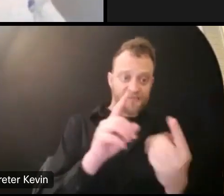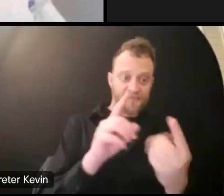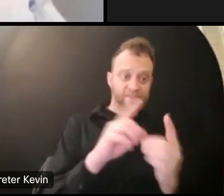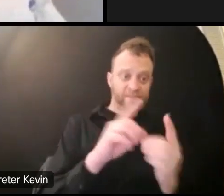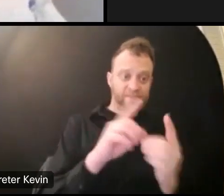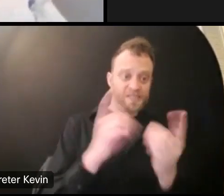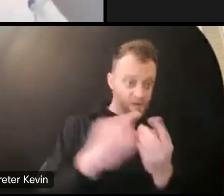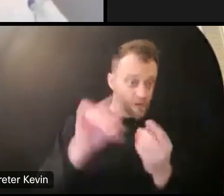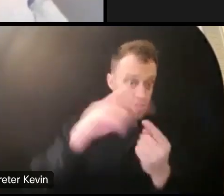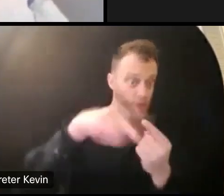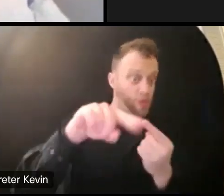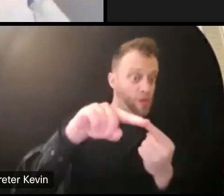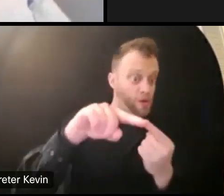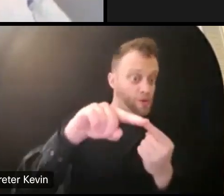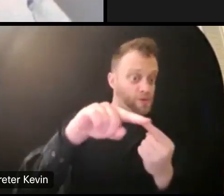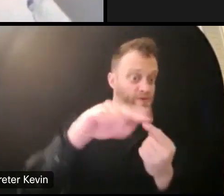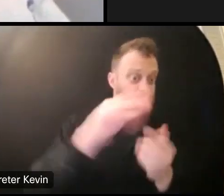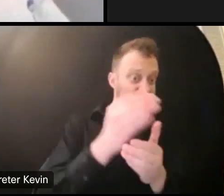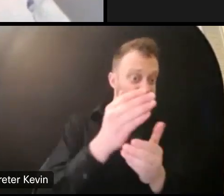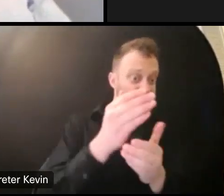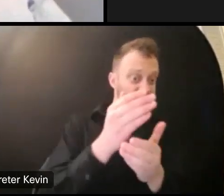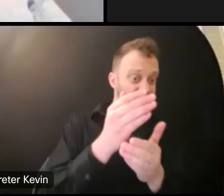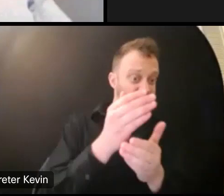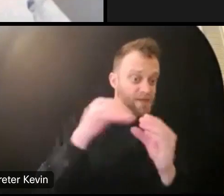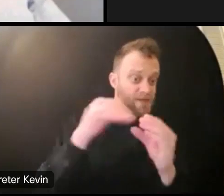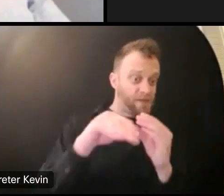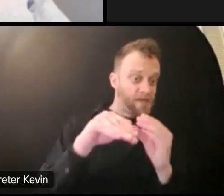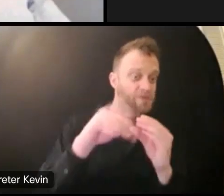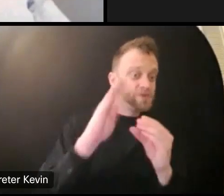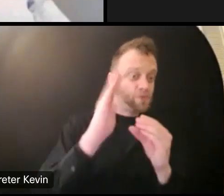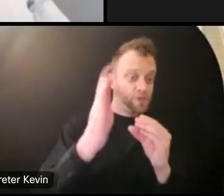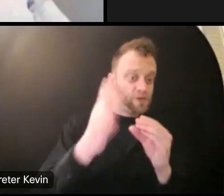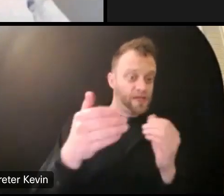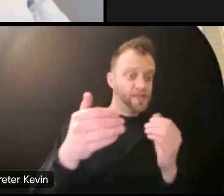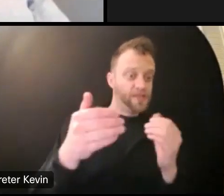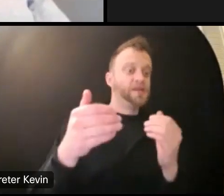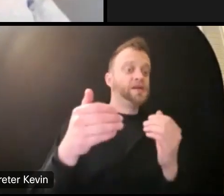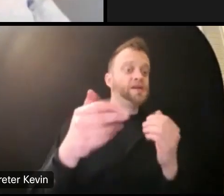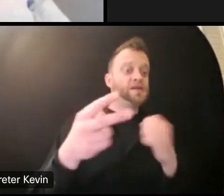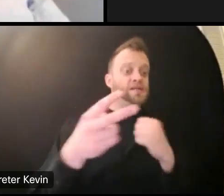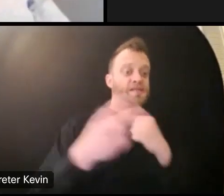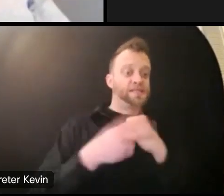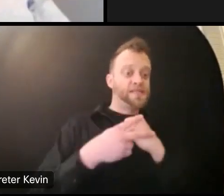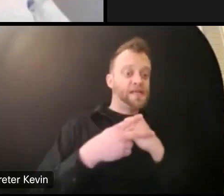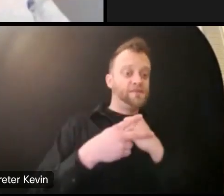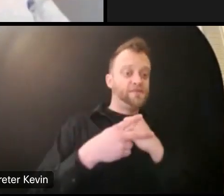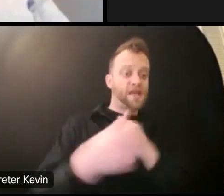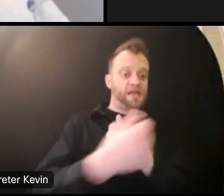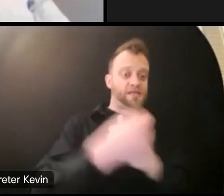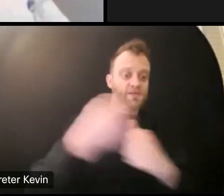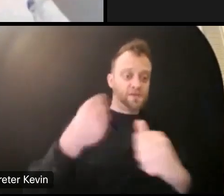which particular geographic area or which part of the new SMD that they should be migrated to. So